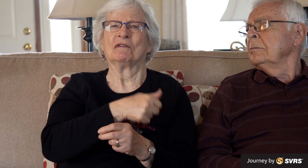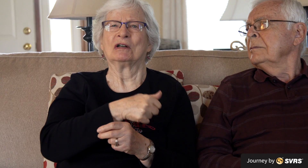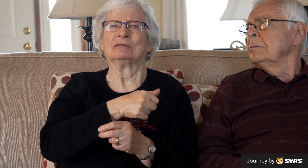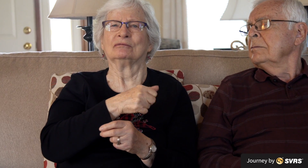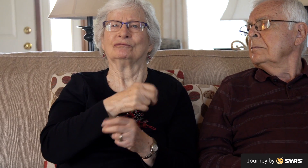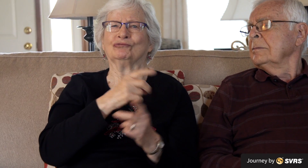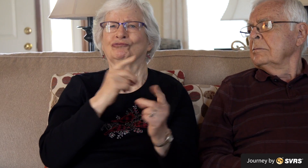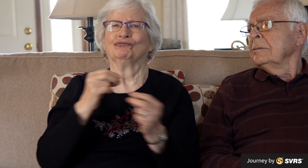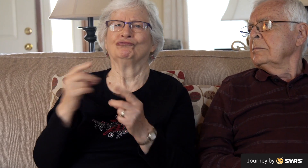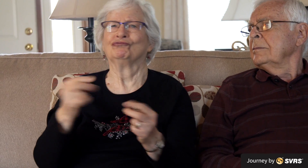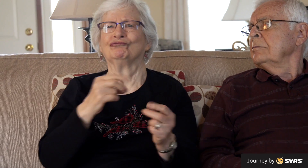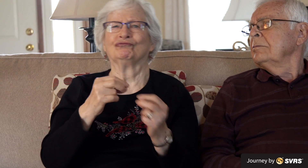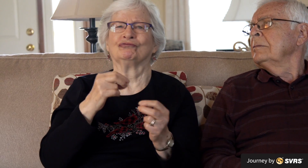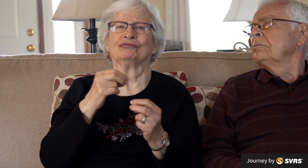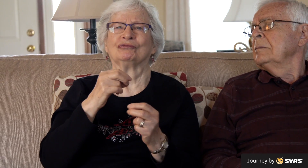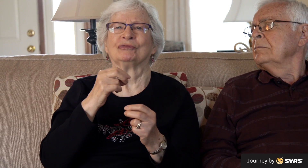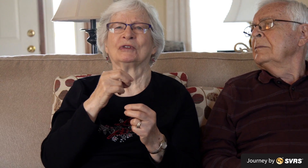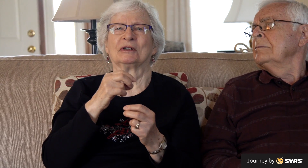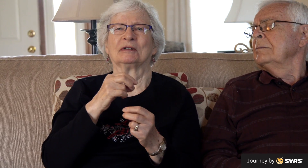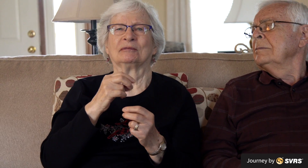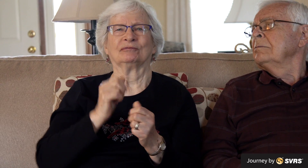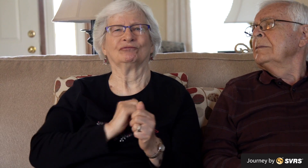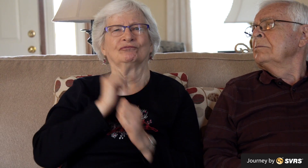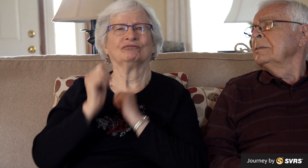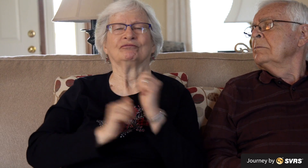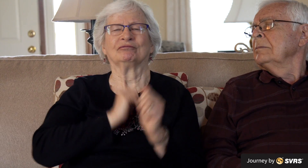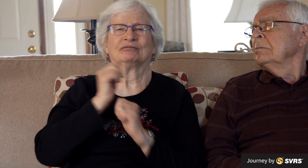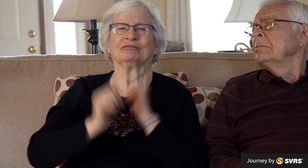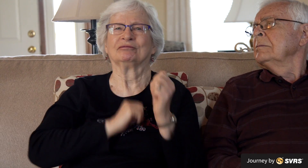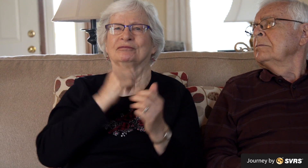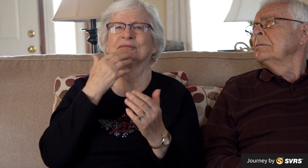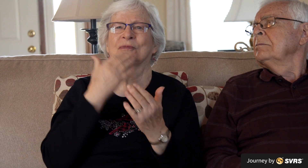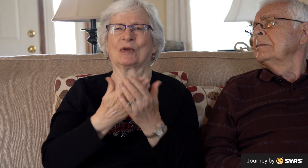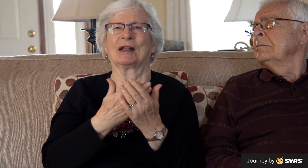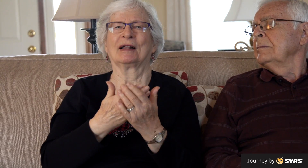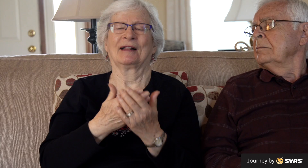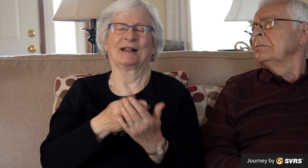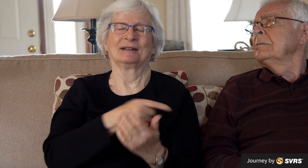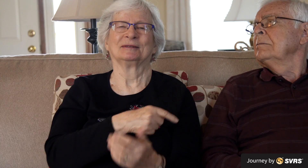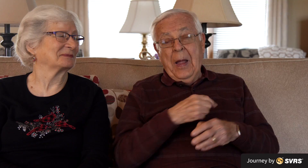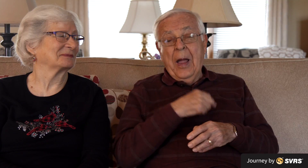Always doing things and always assertive, he was good at that.